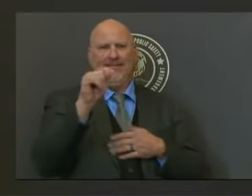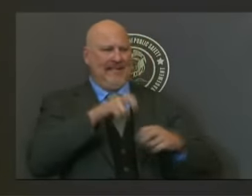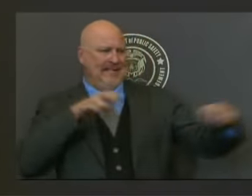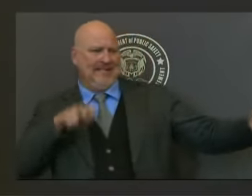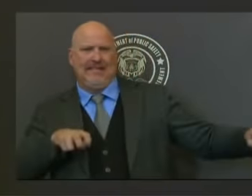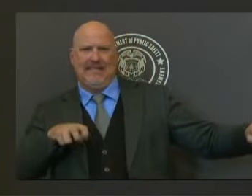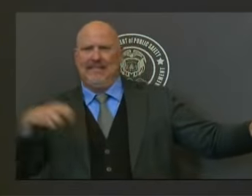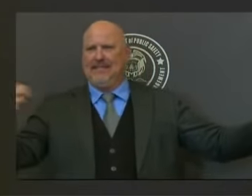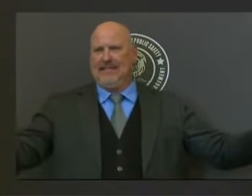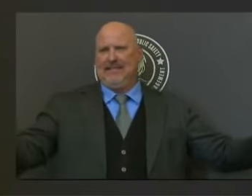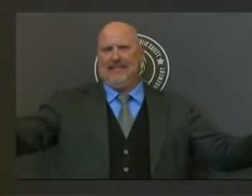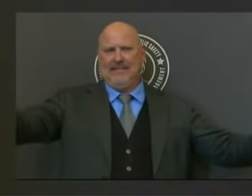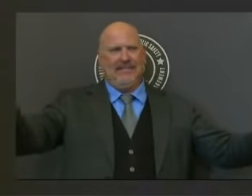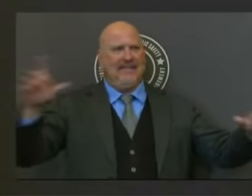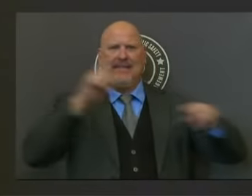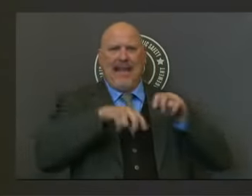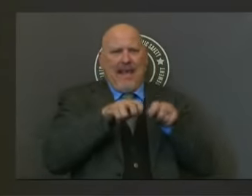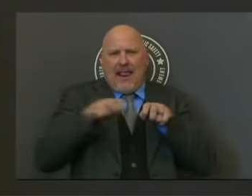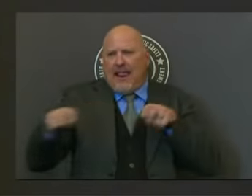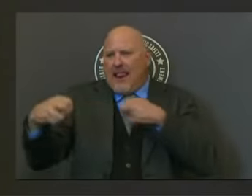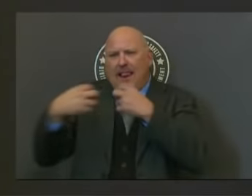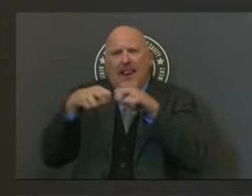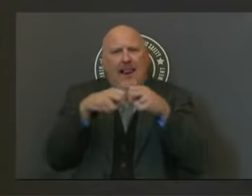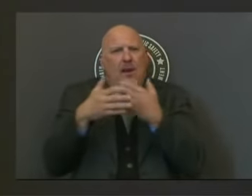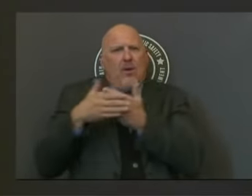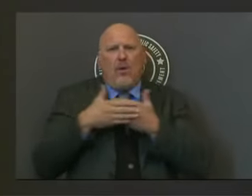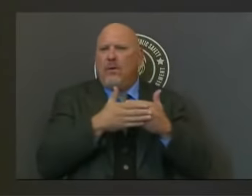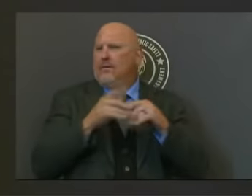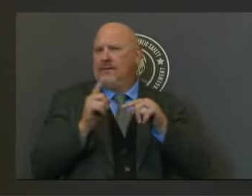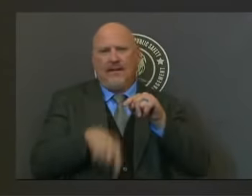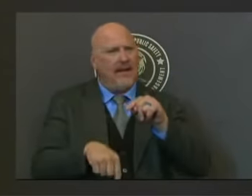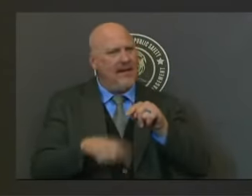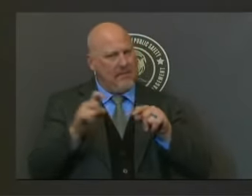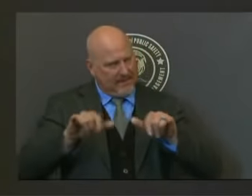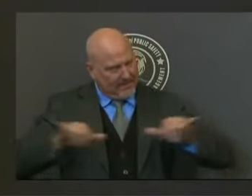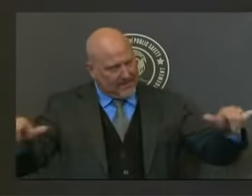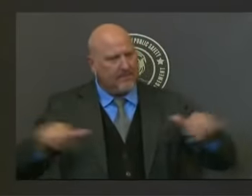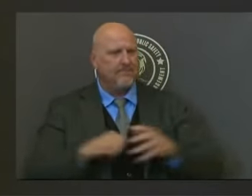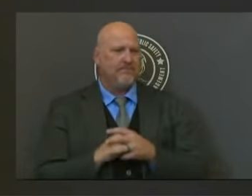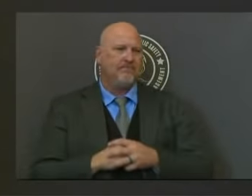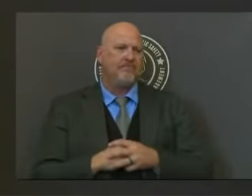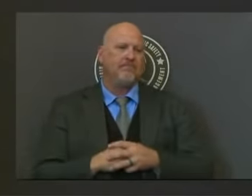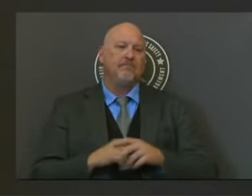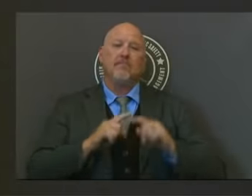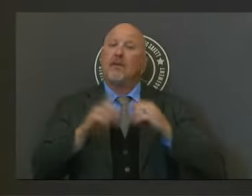asking for in high and moderate